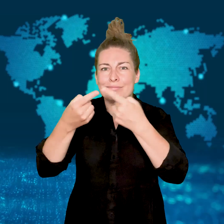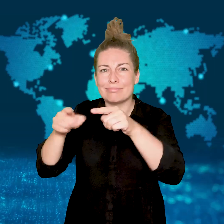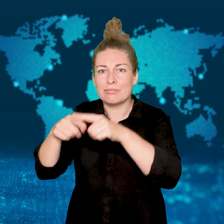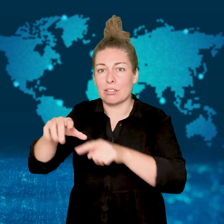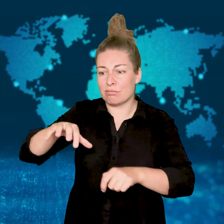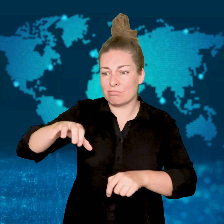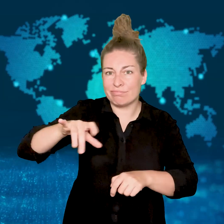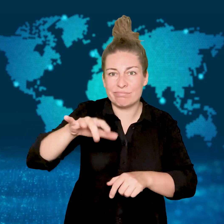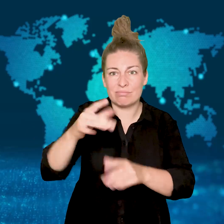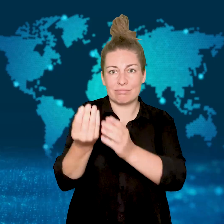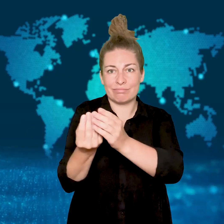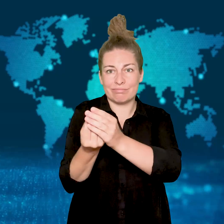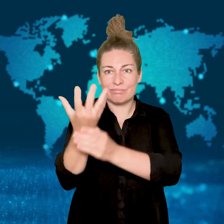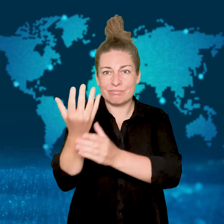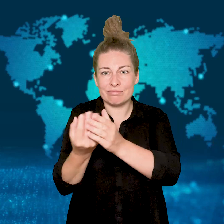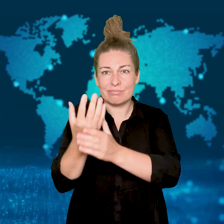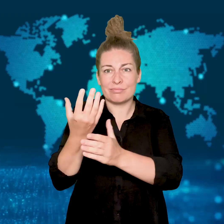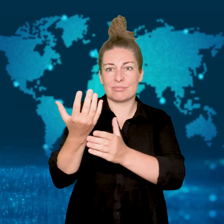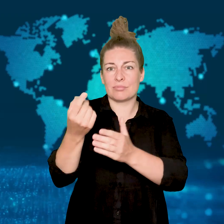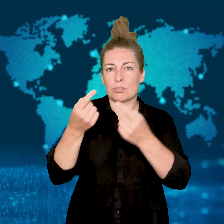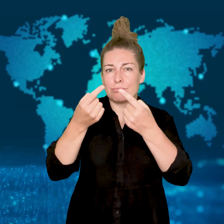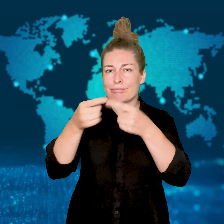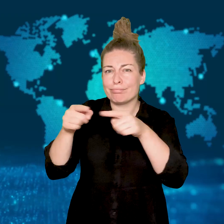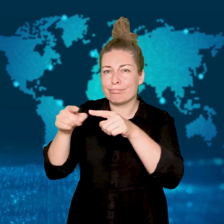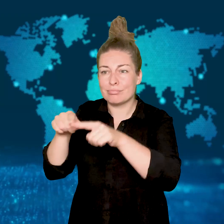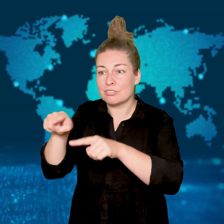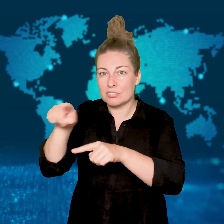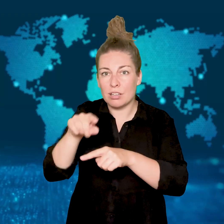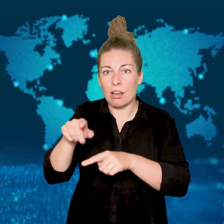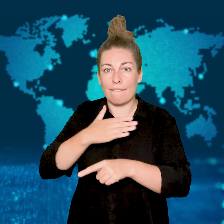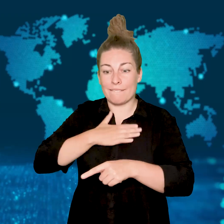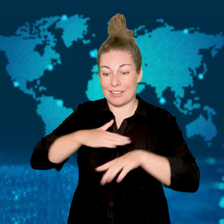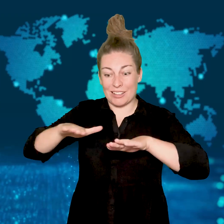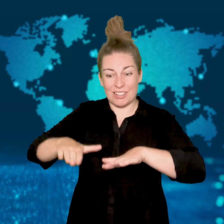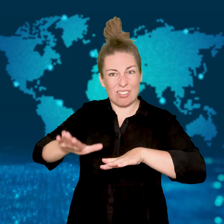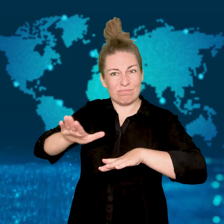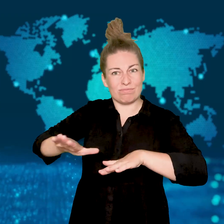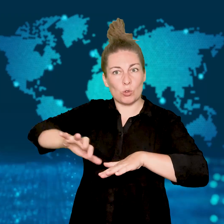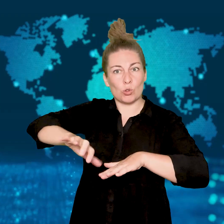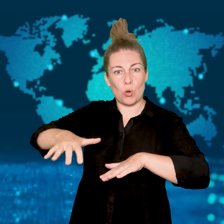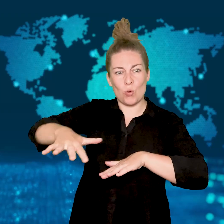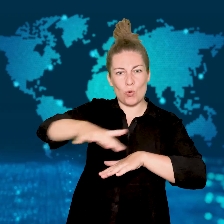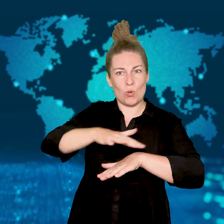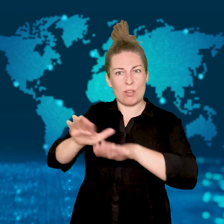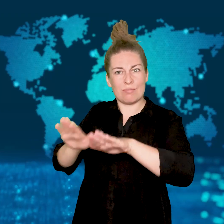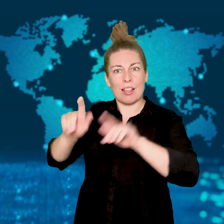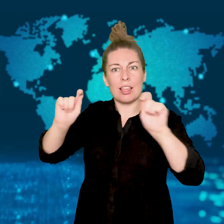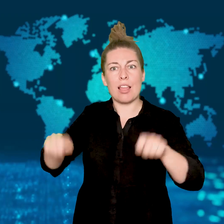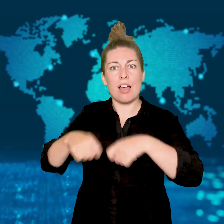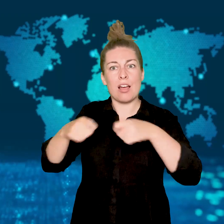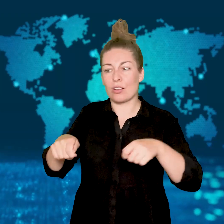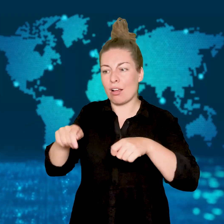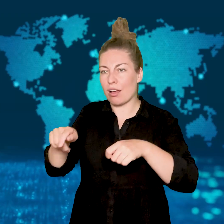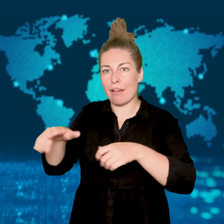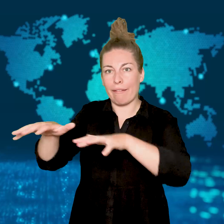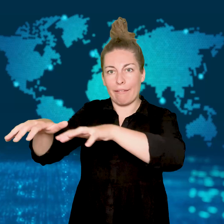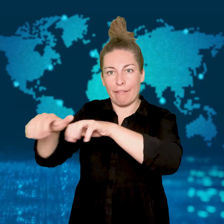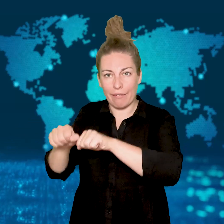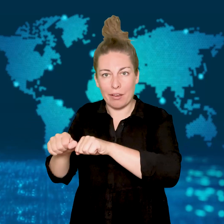An "invasive alien species" means that a living thing has